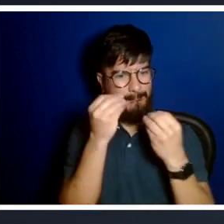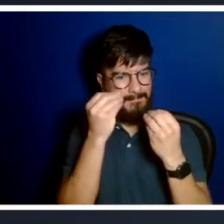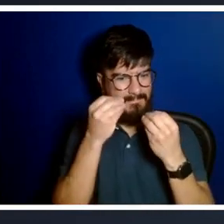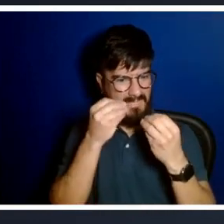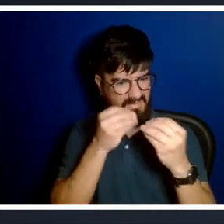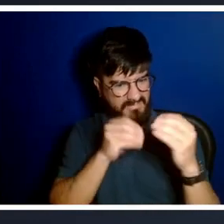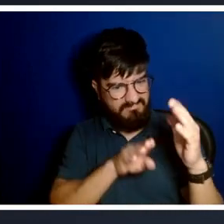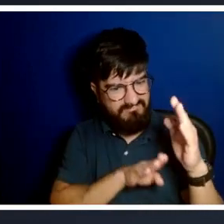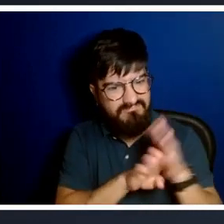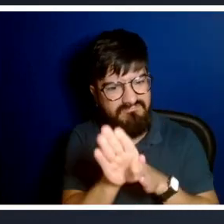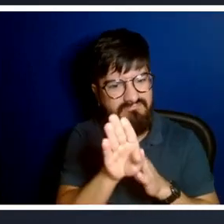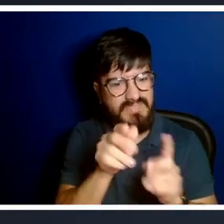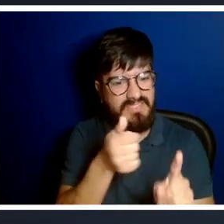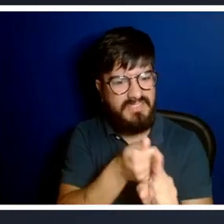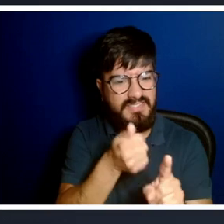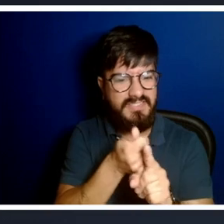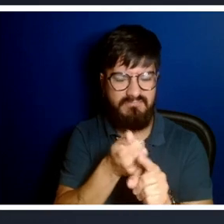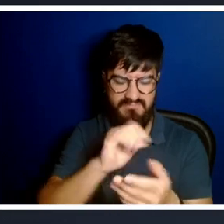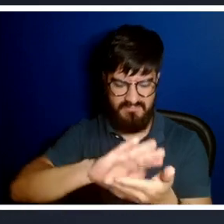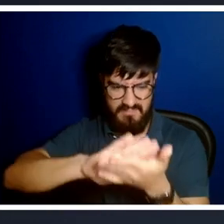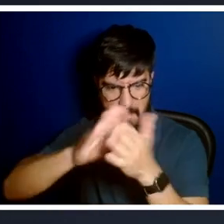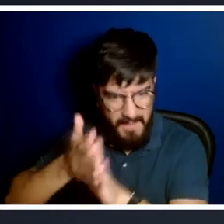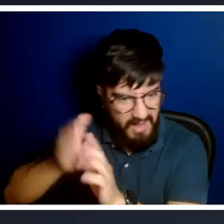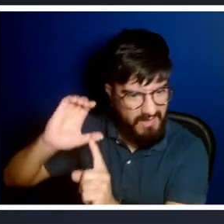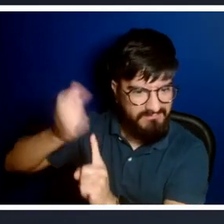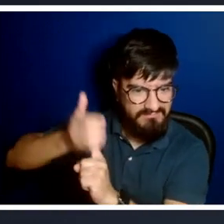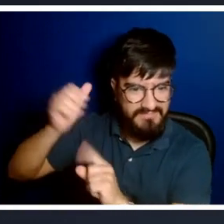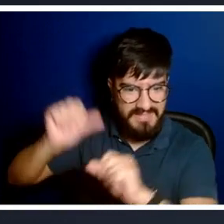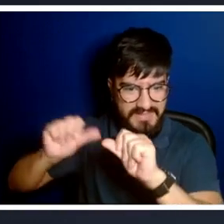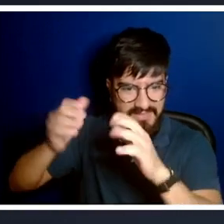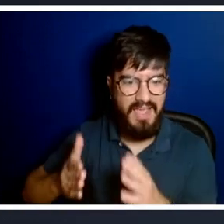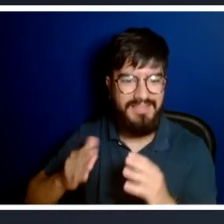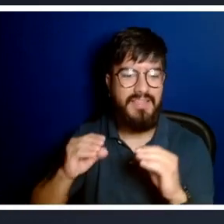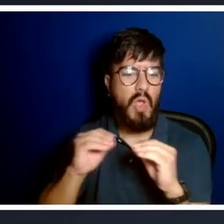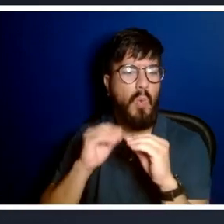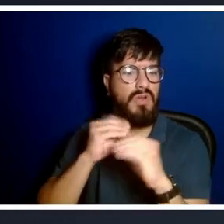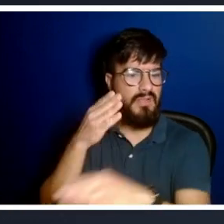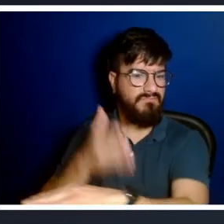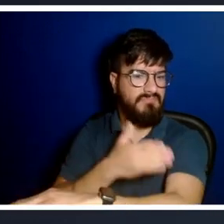working to build a stronger environment. I'm now going to invite my colleague, Alison